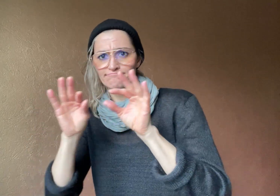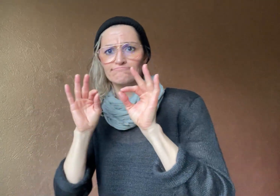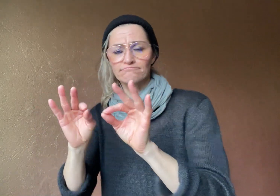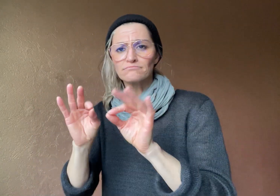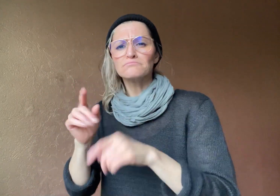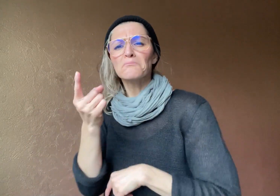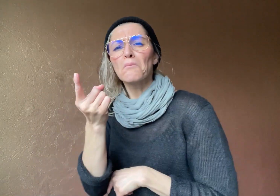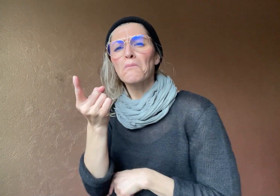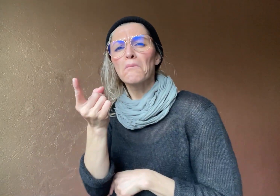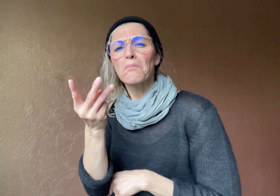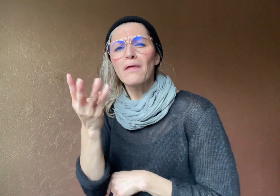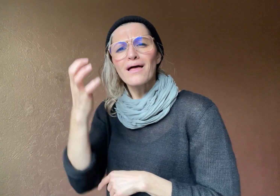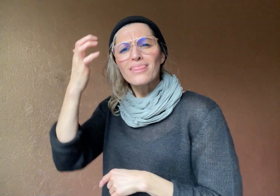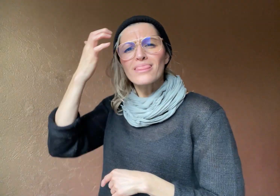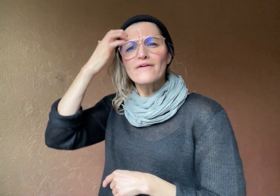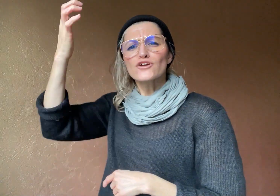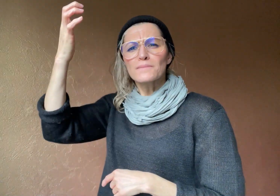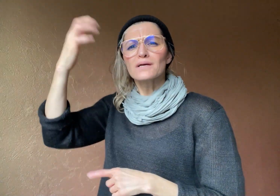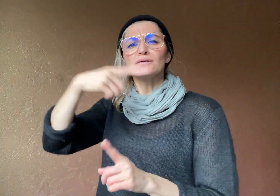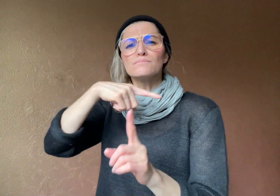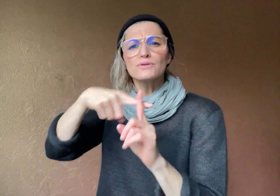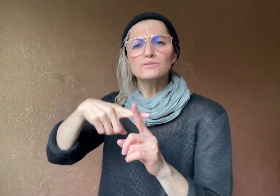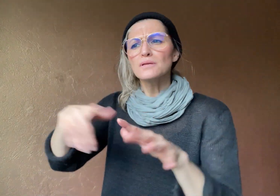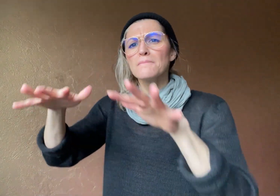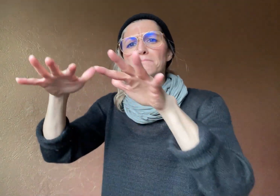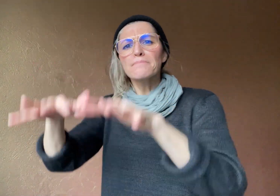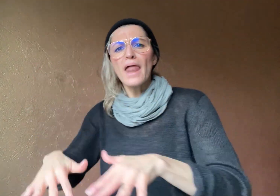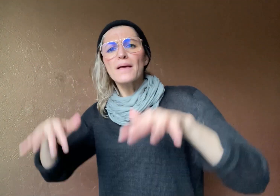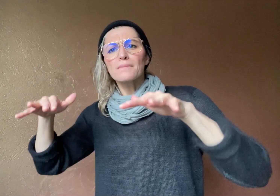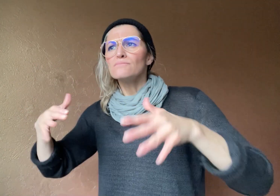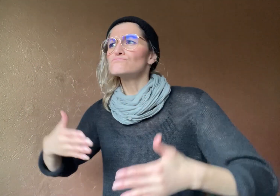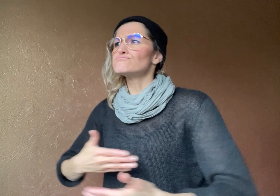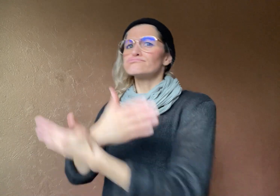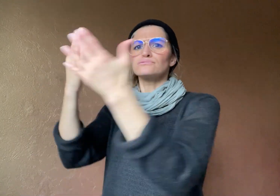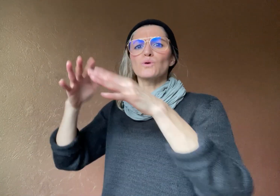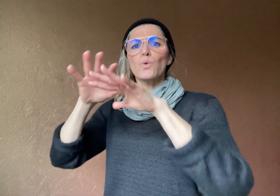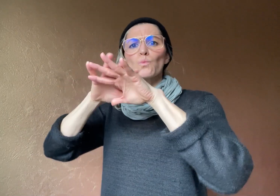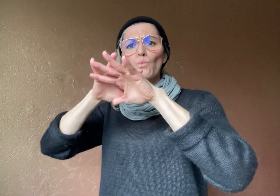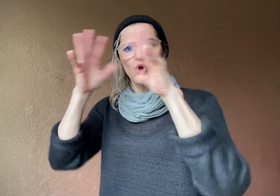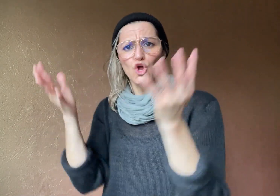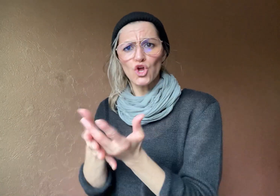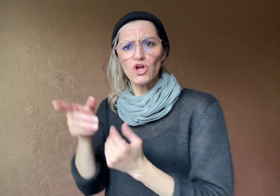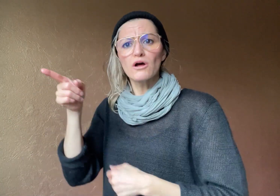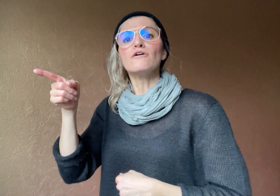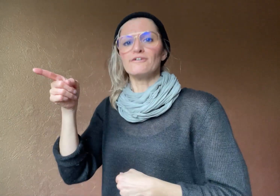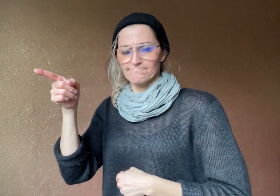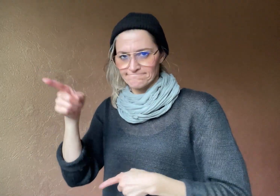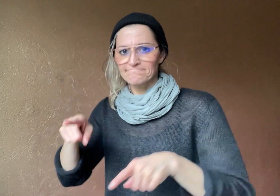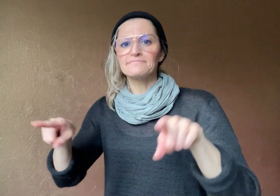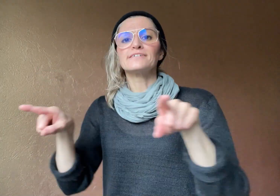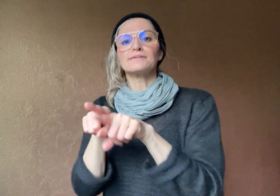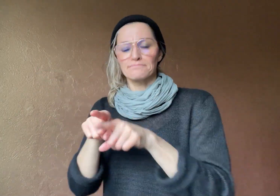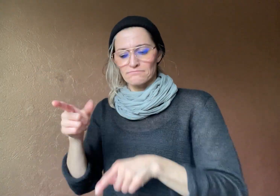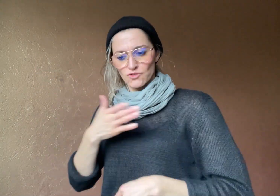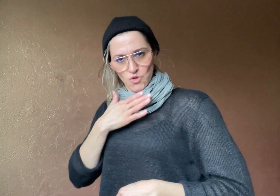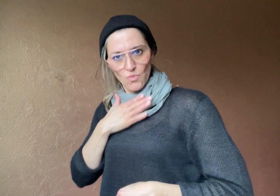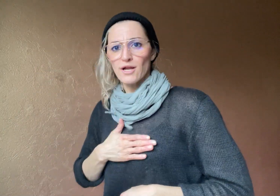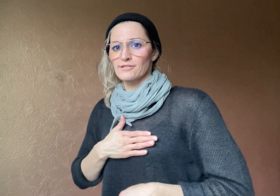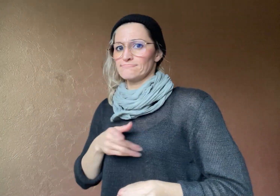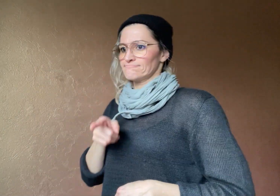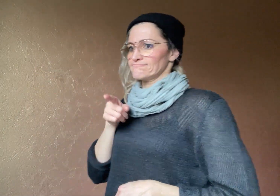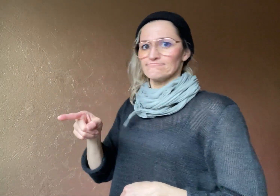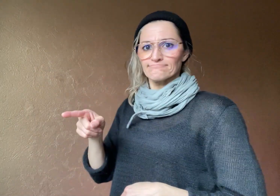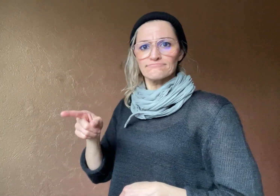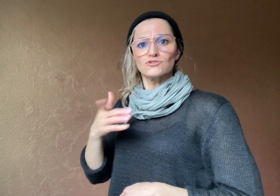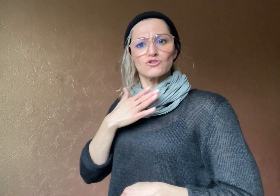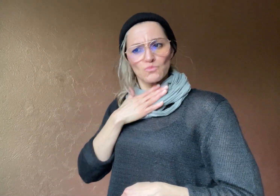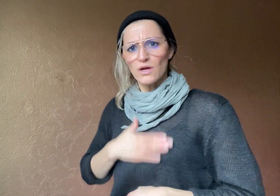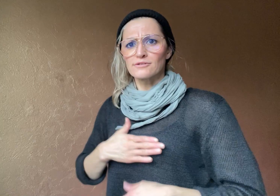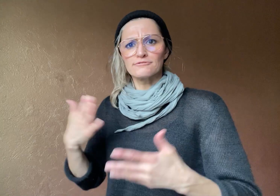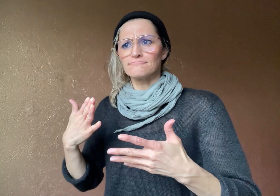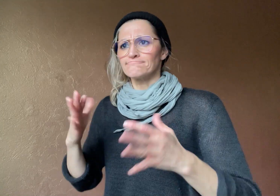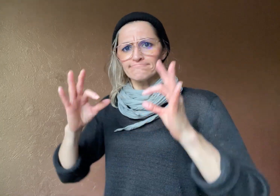A few governments and Parliaments worldwide that have taken steps to